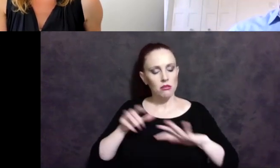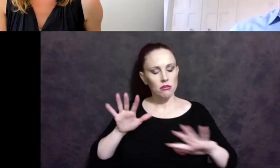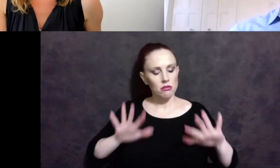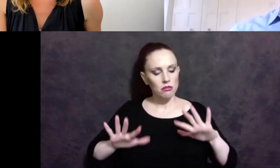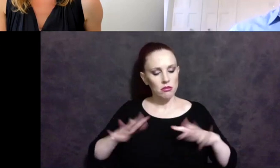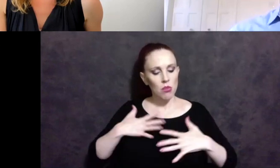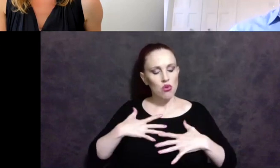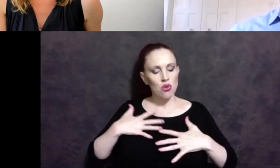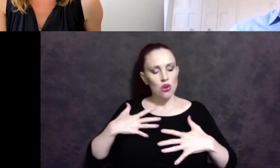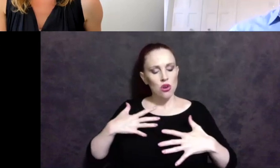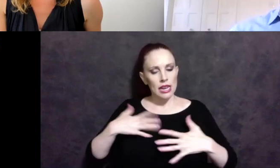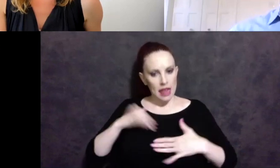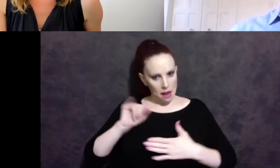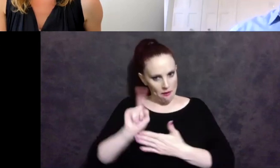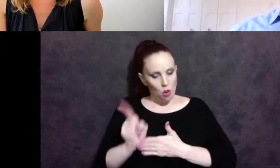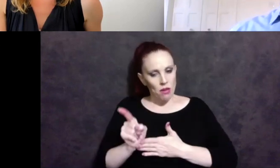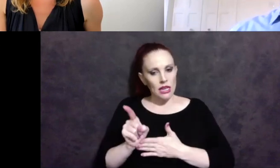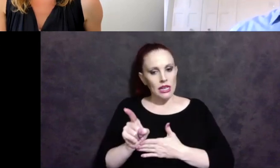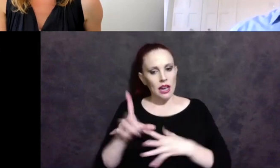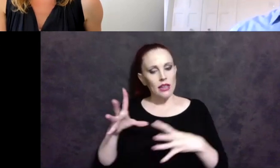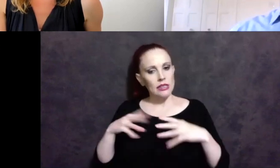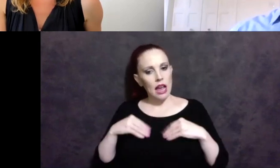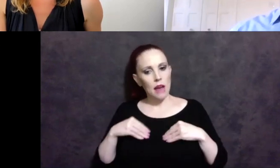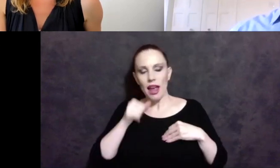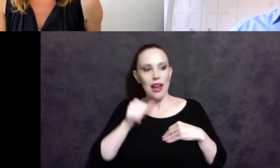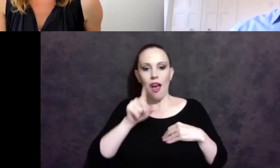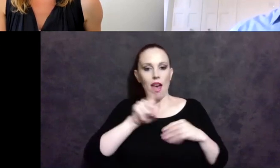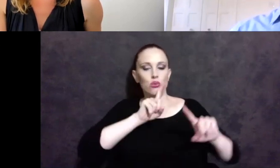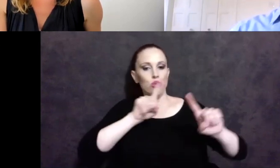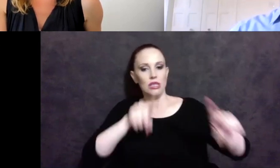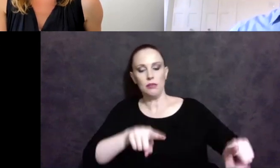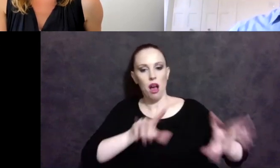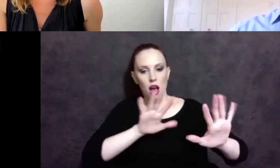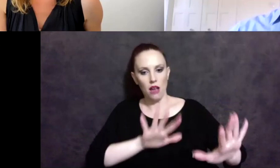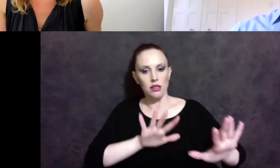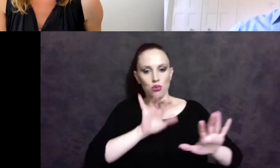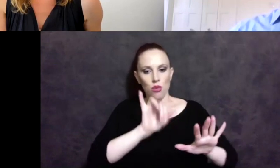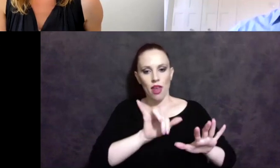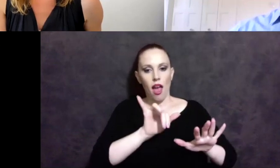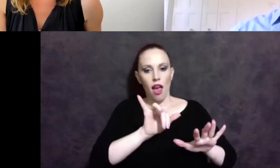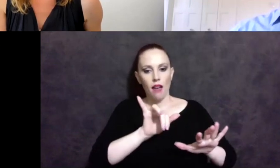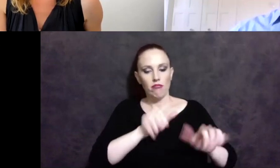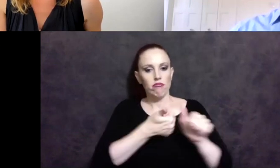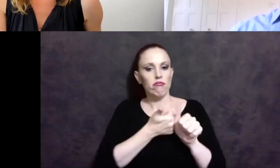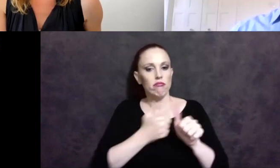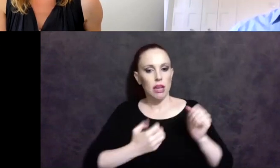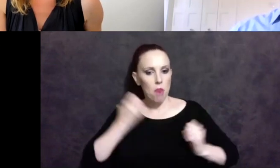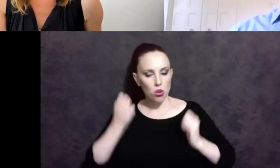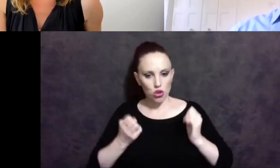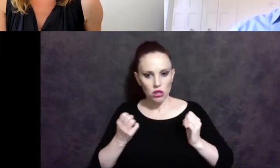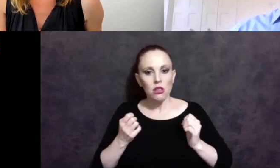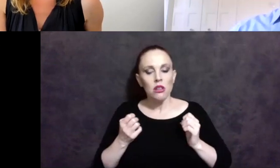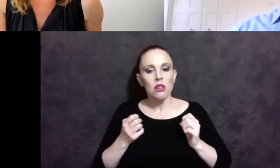given moment and not naturally respond to that underlying emotion but the more important